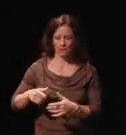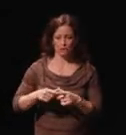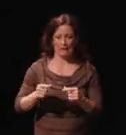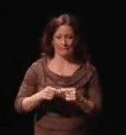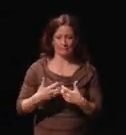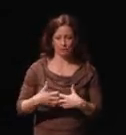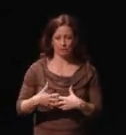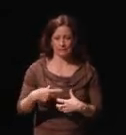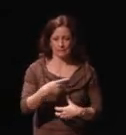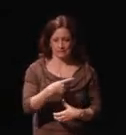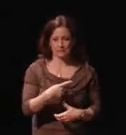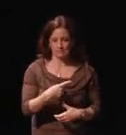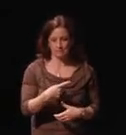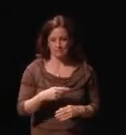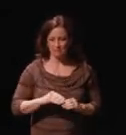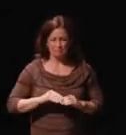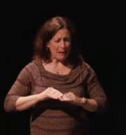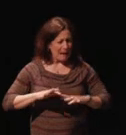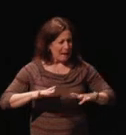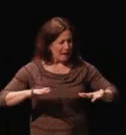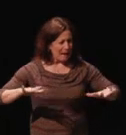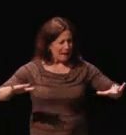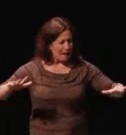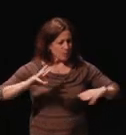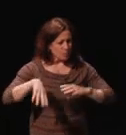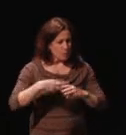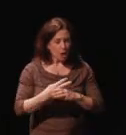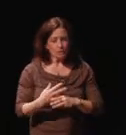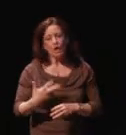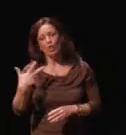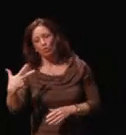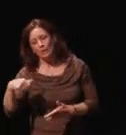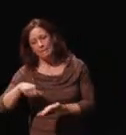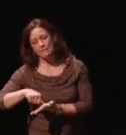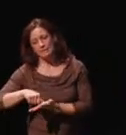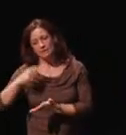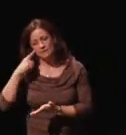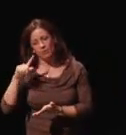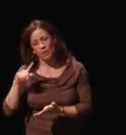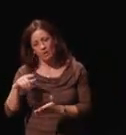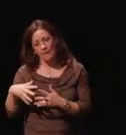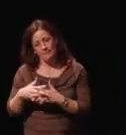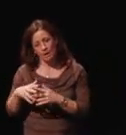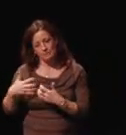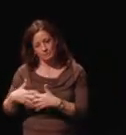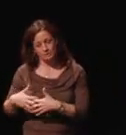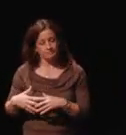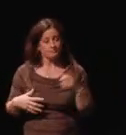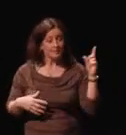that made it around the world, three buttons with the American machines. This is invader house.